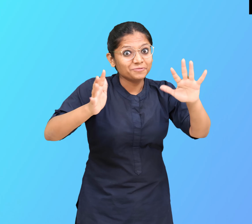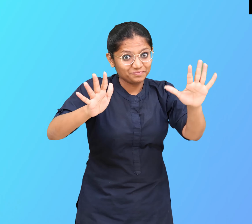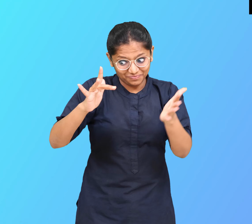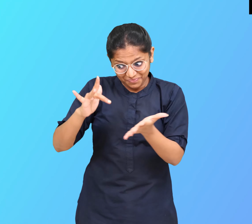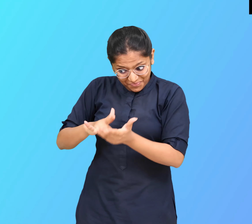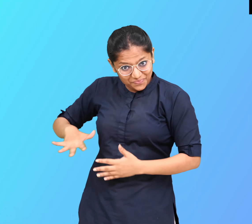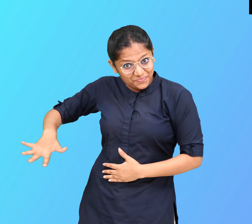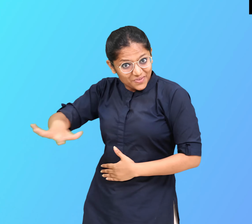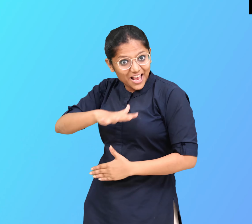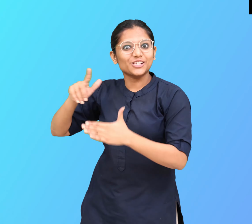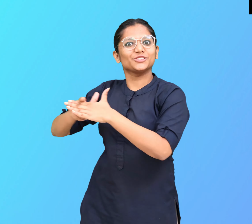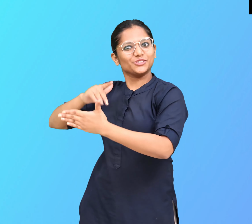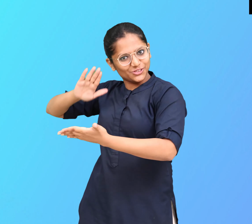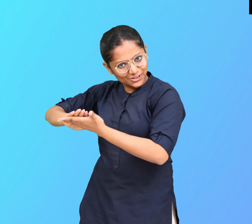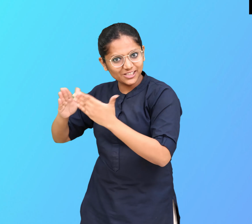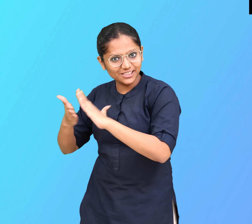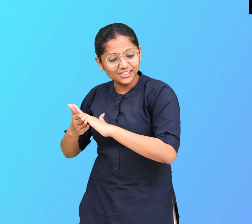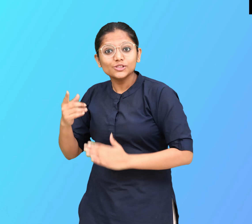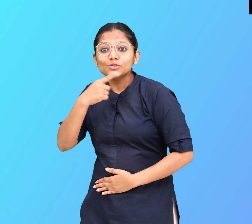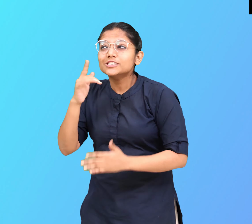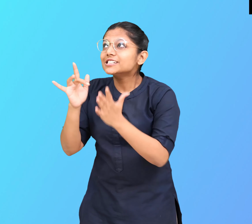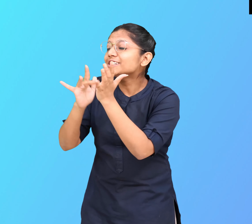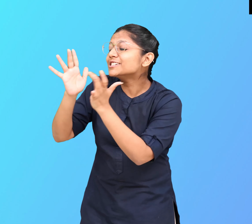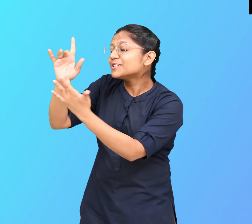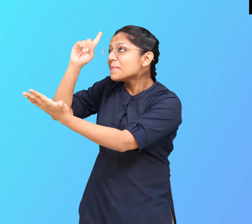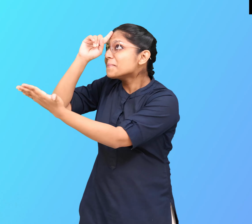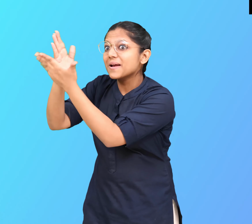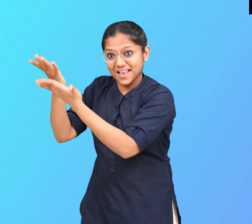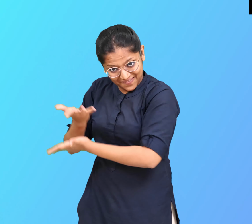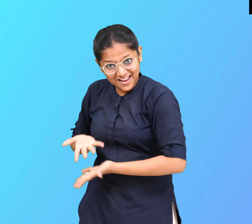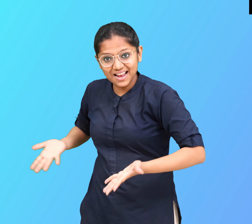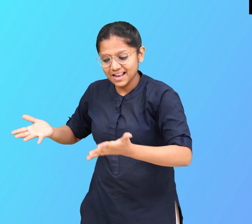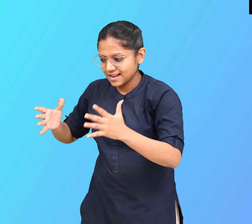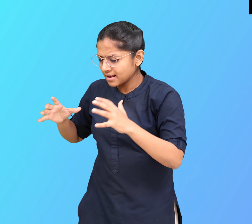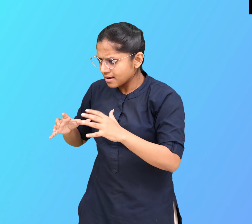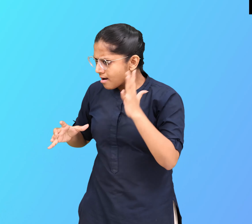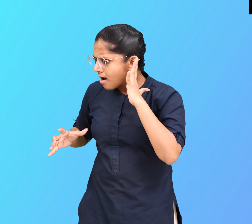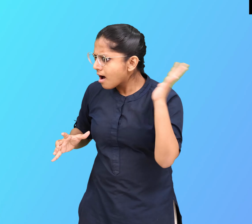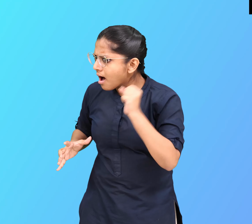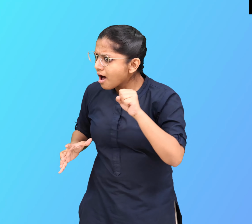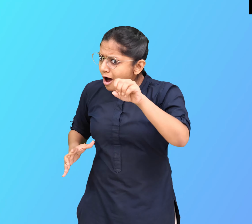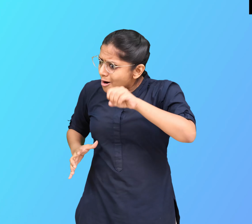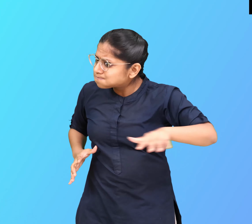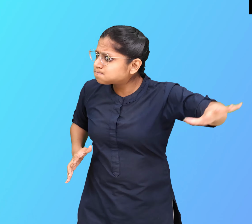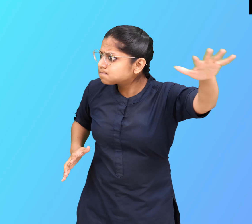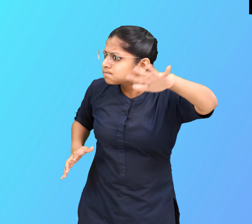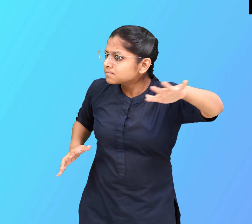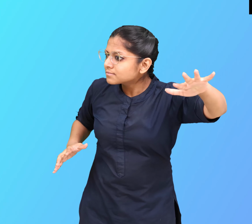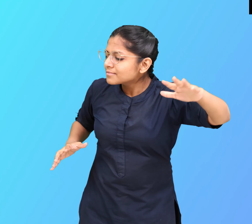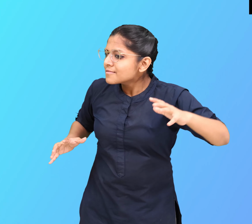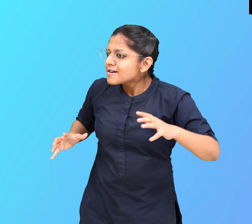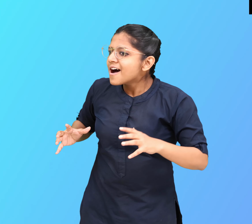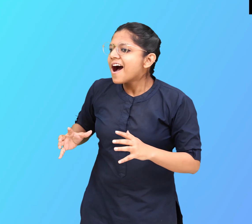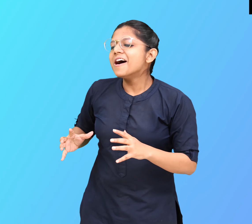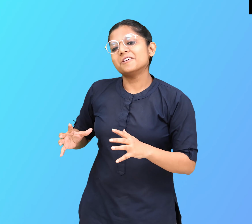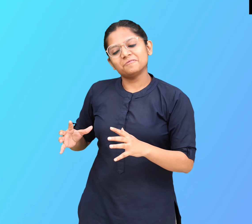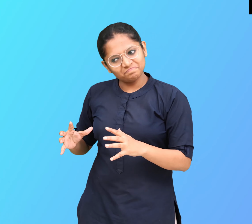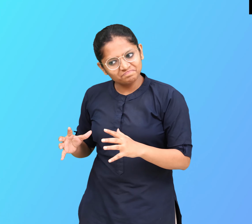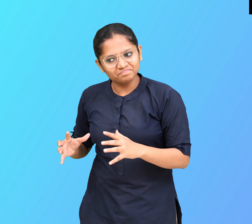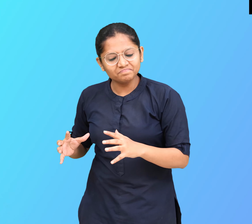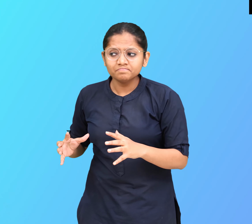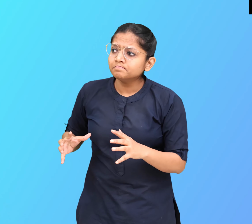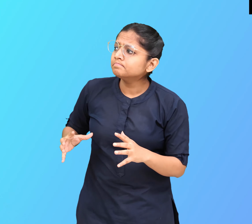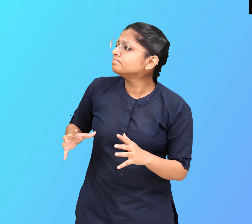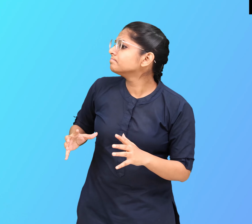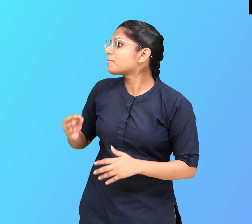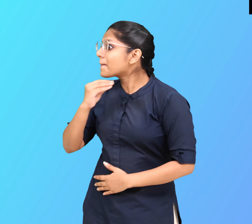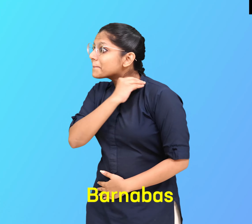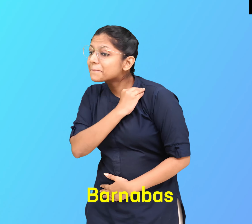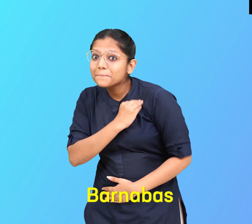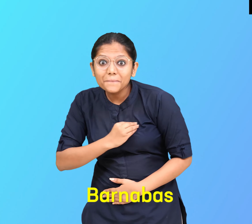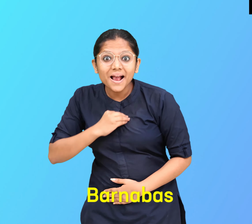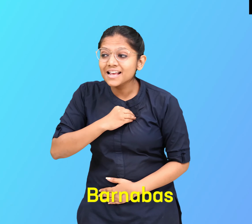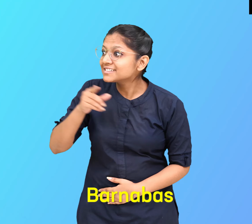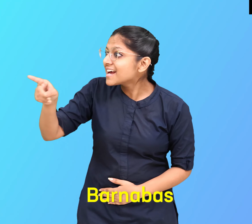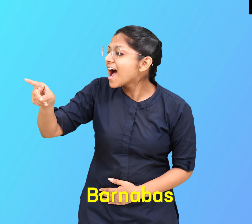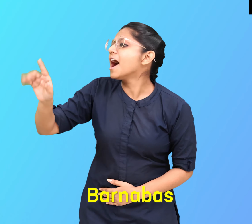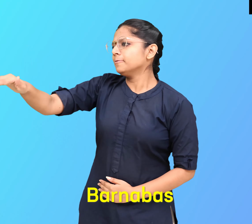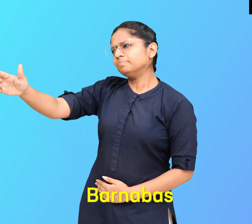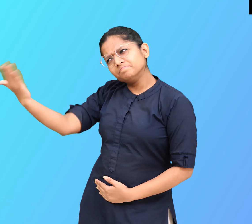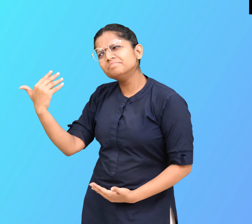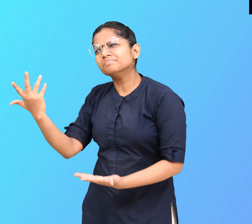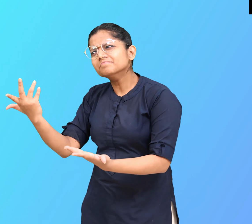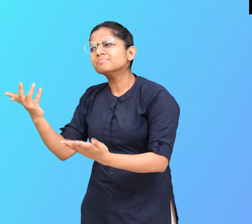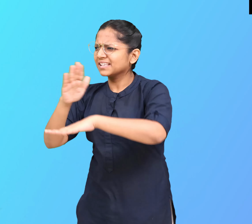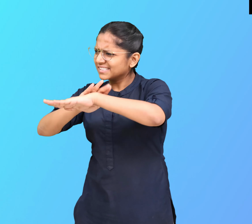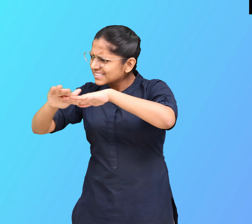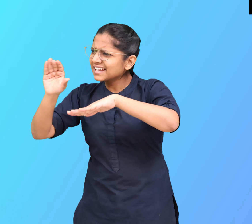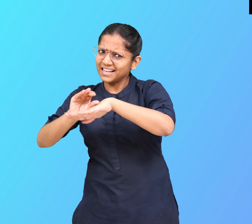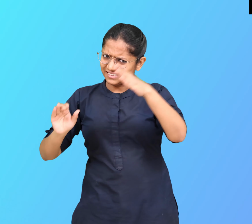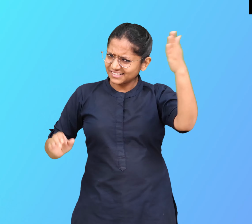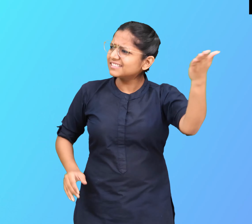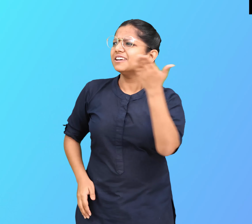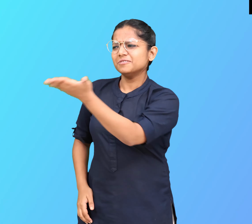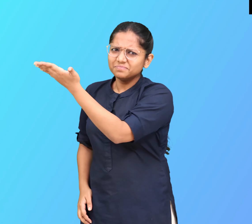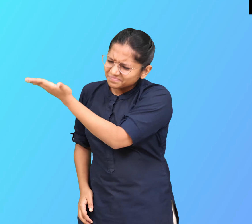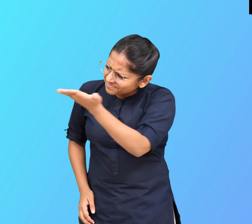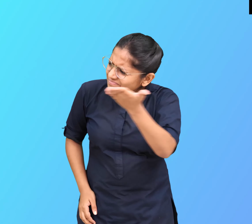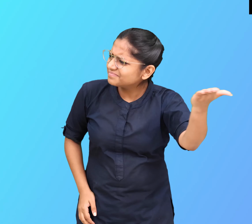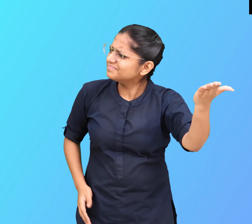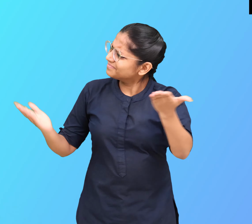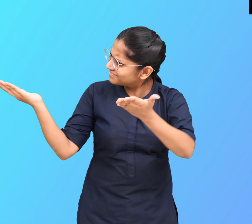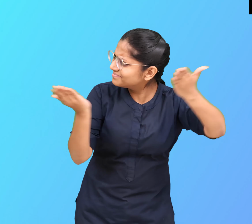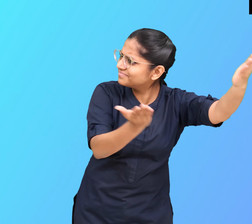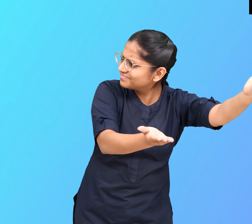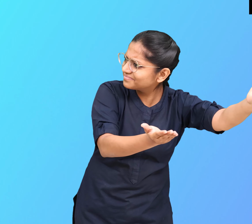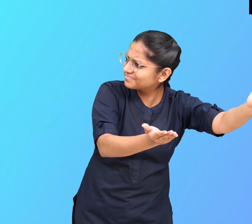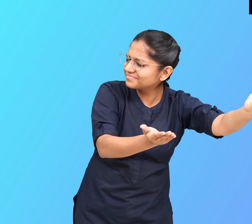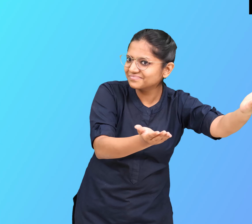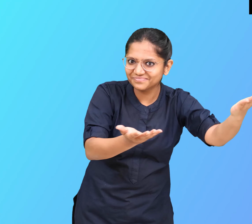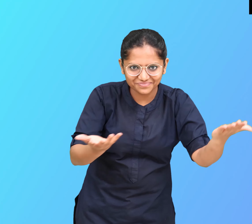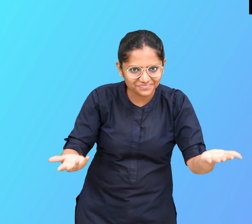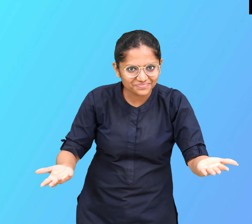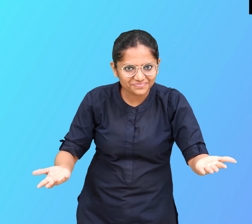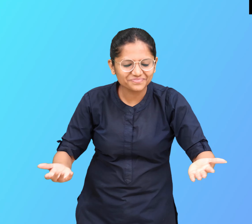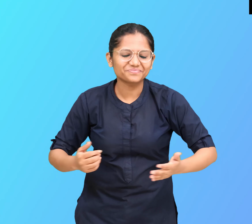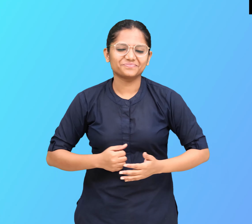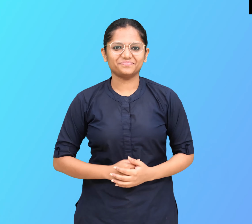When the church in Jerusalem heard about this, they sent Barnabas to Antioch.